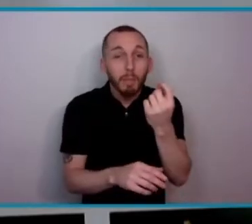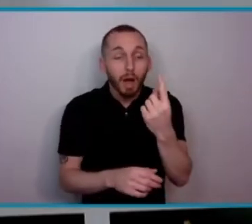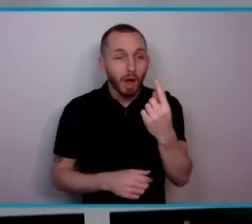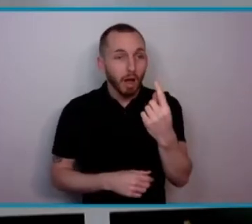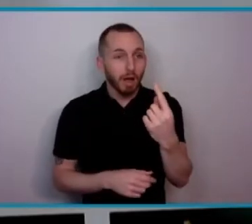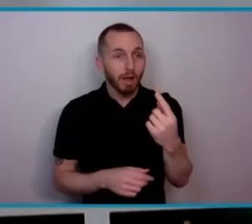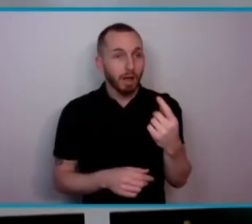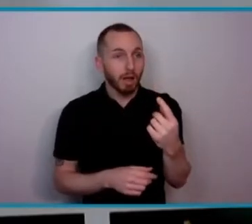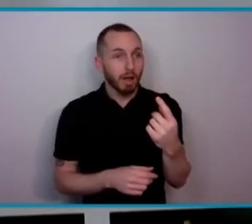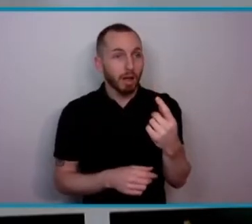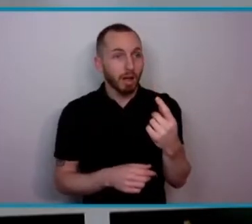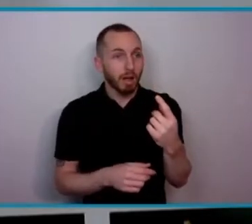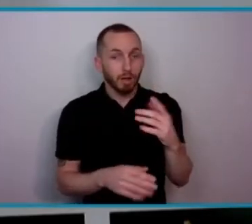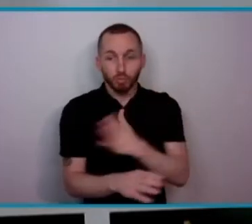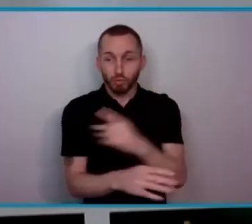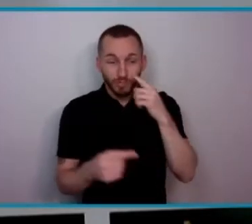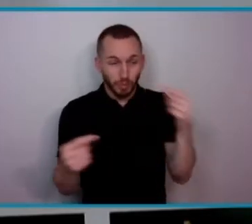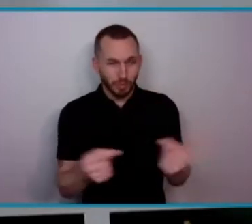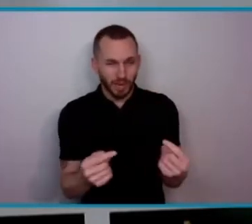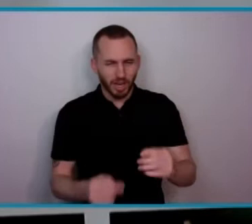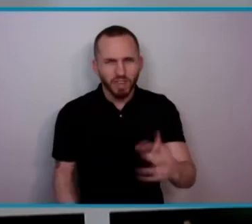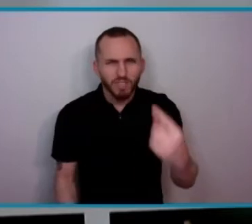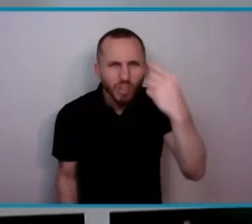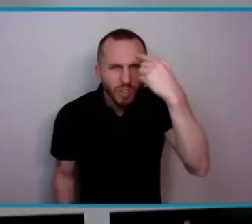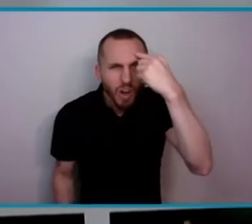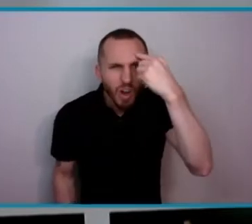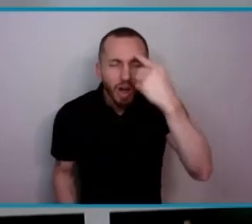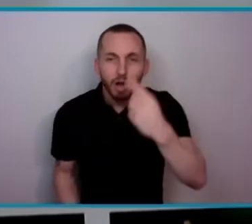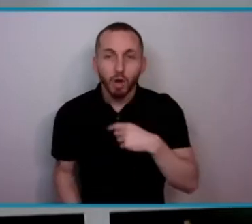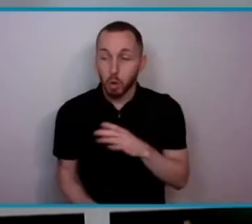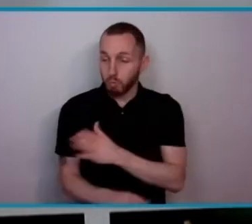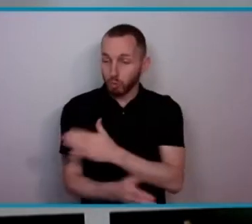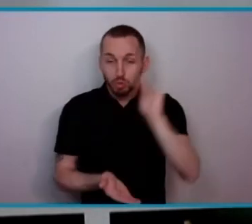thought that music would help me with my pain in this or that way.”